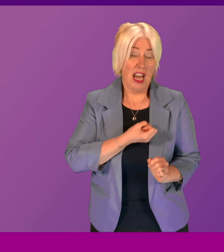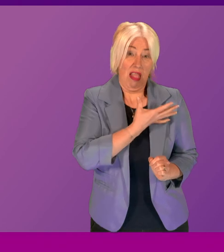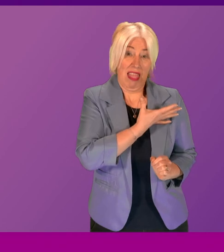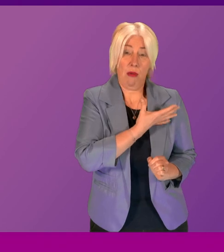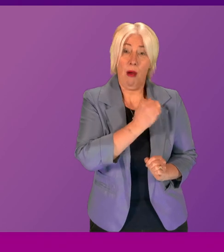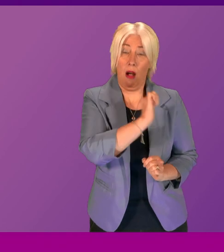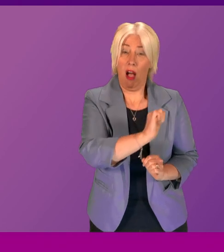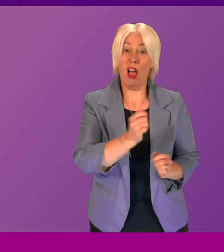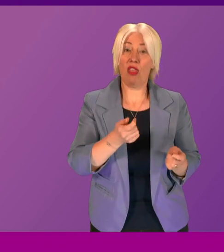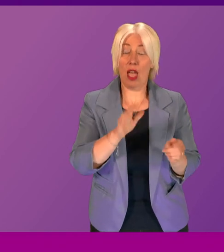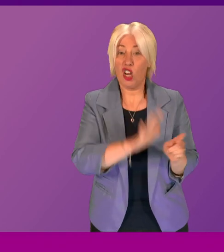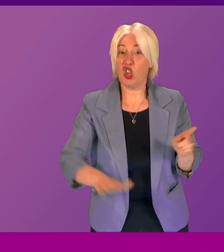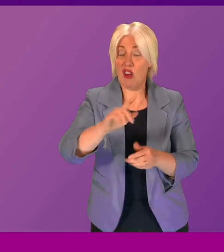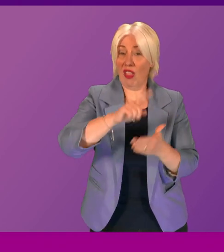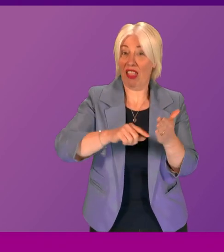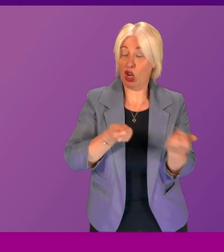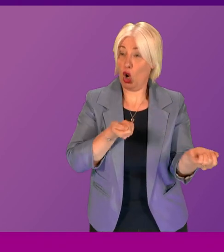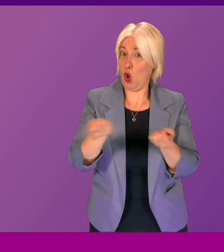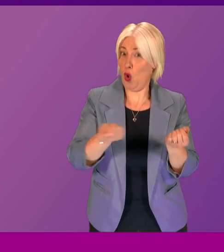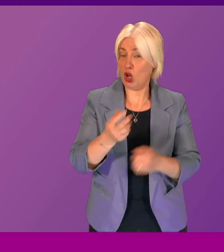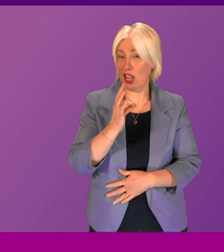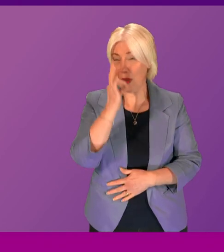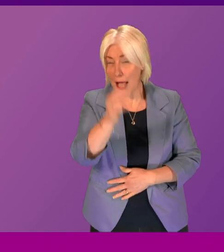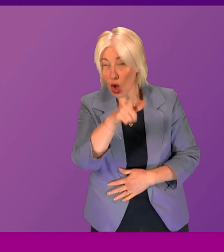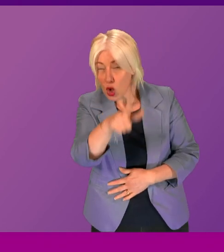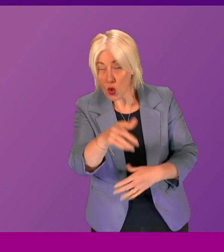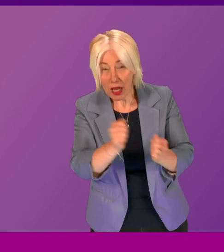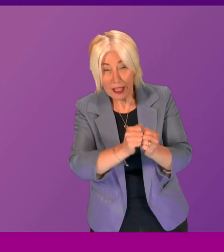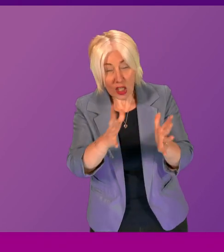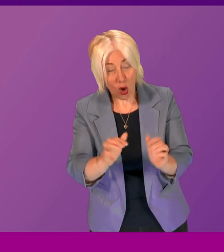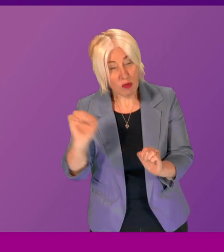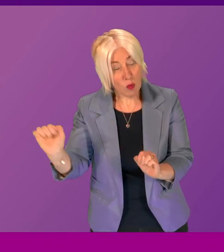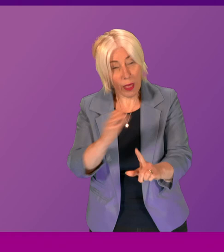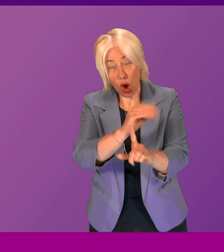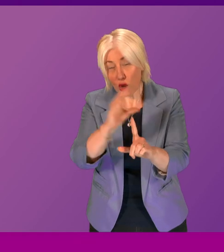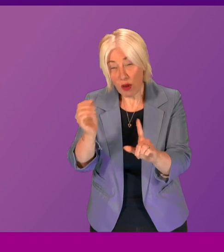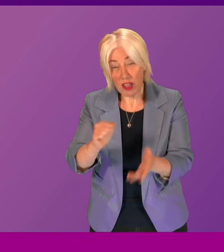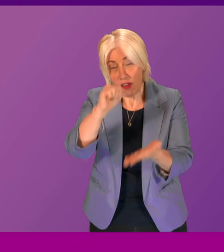co-ordinator is asked whether he disagrees with a single Conservative budget proposal,